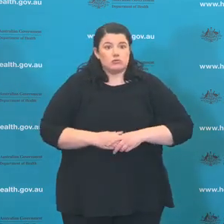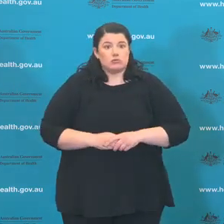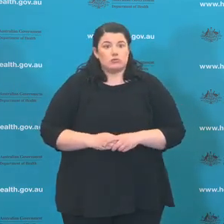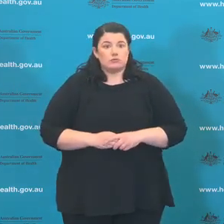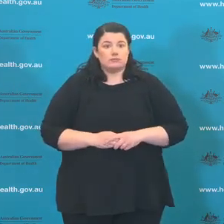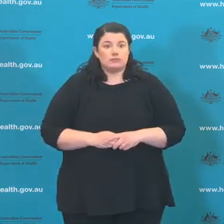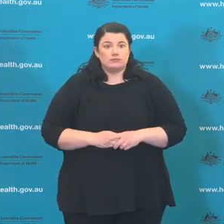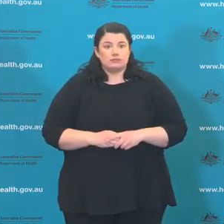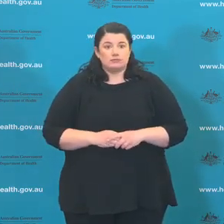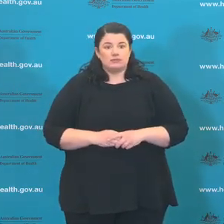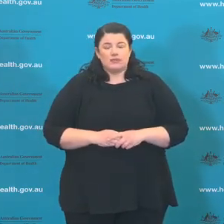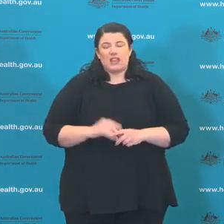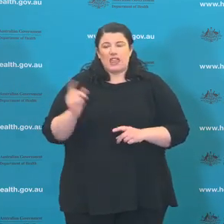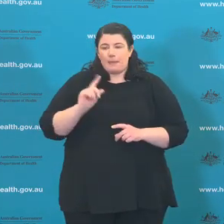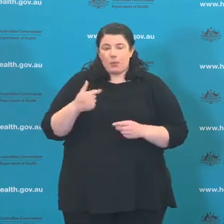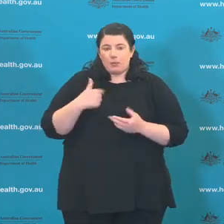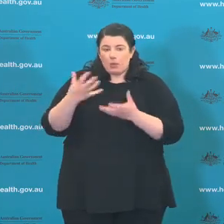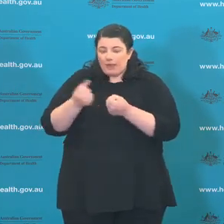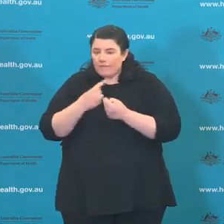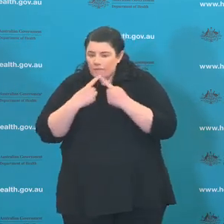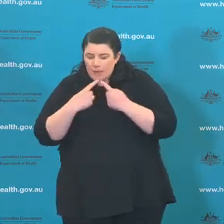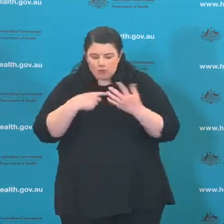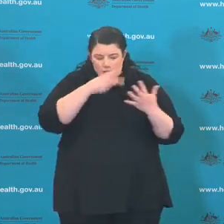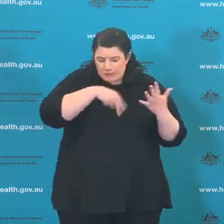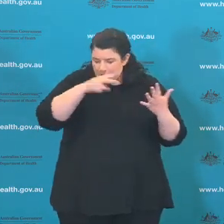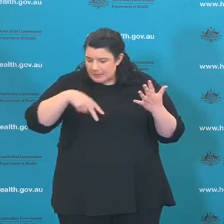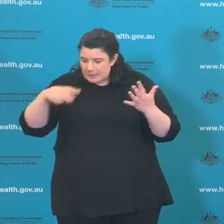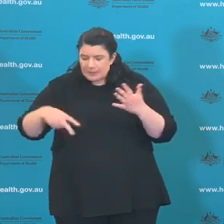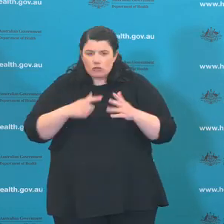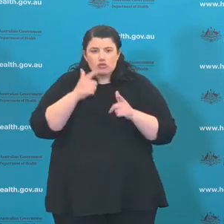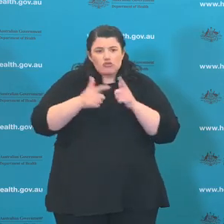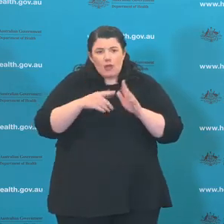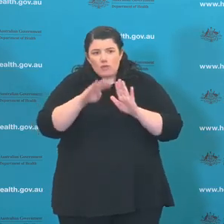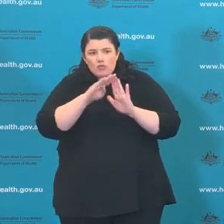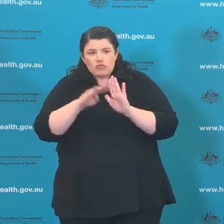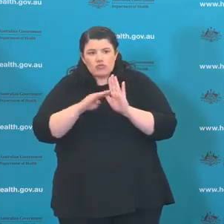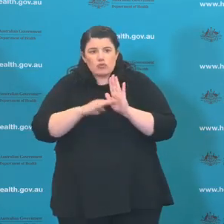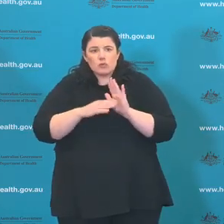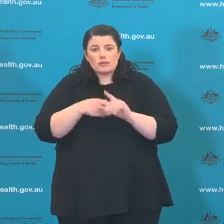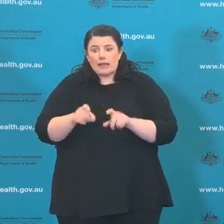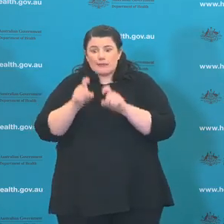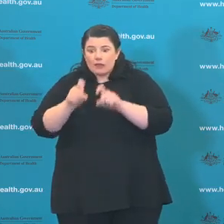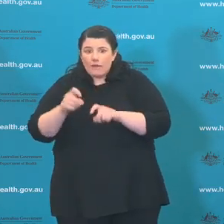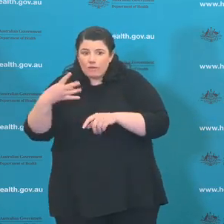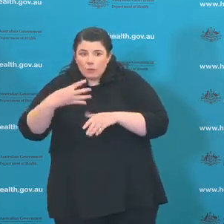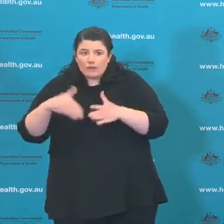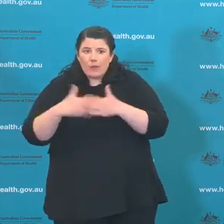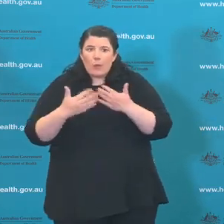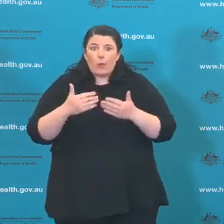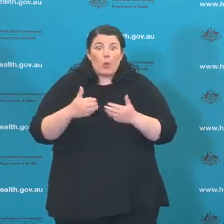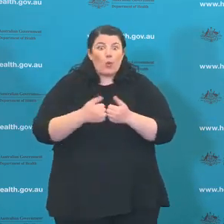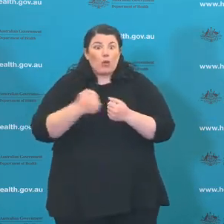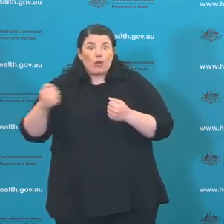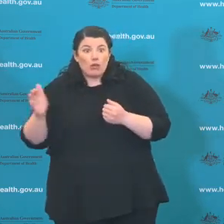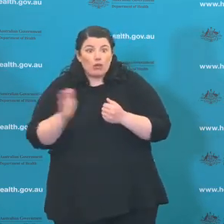We're constantly reviewing both those travel restrictions and the quarantine requirements based on as we know more about the virus and more about the